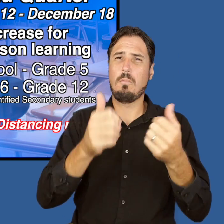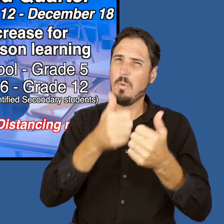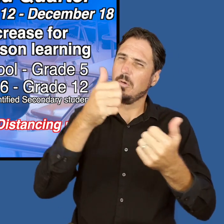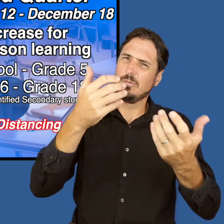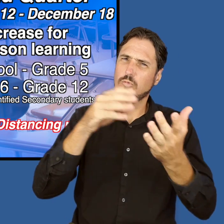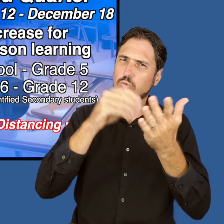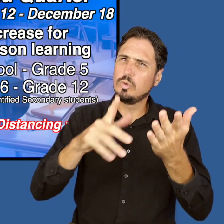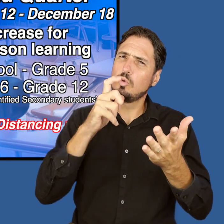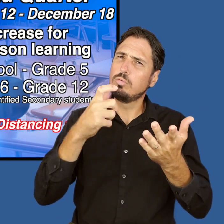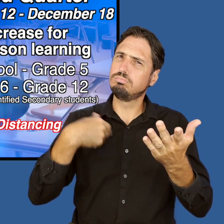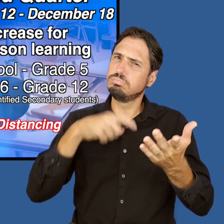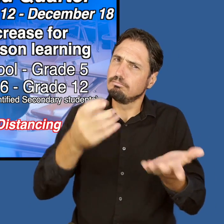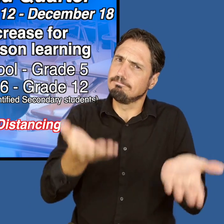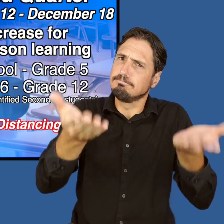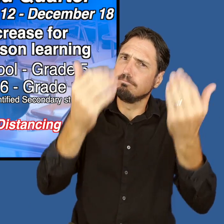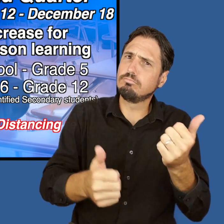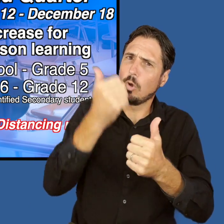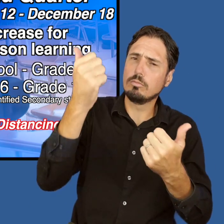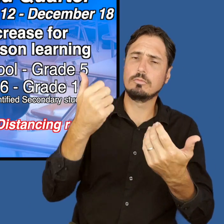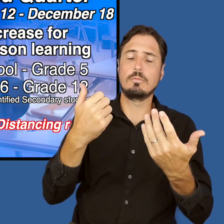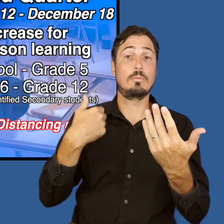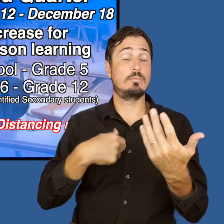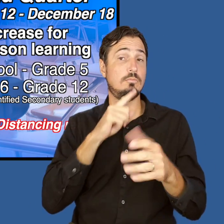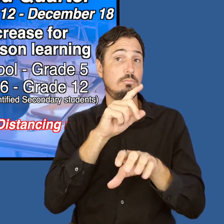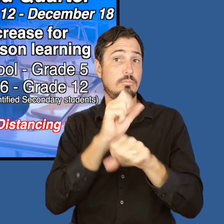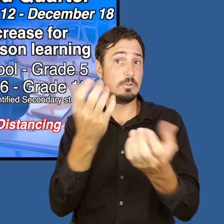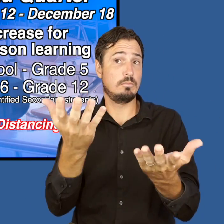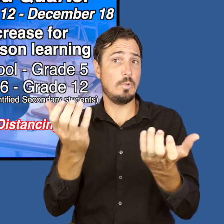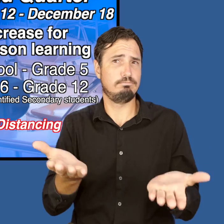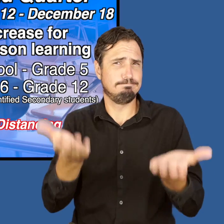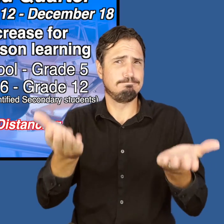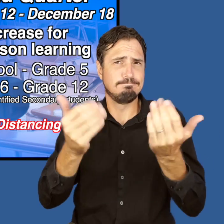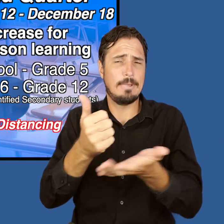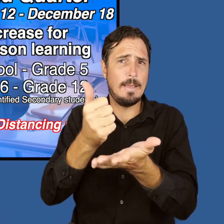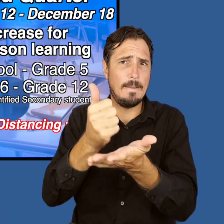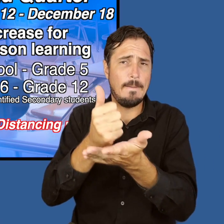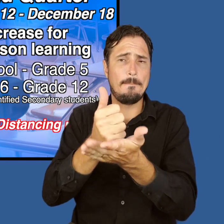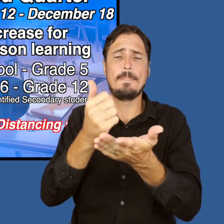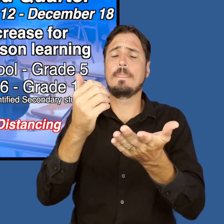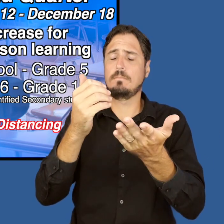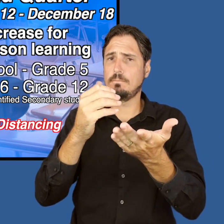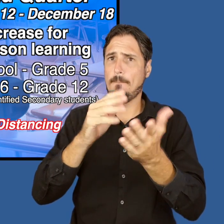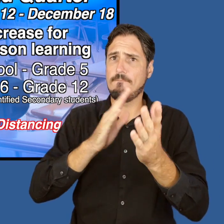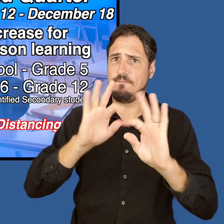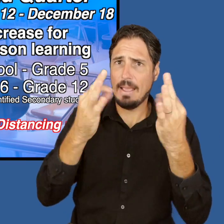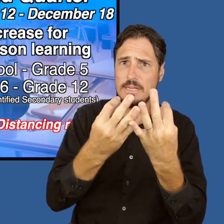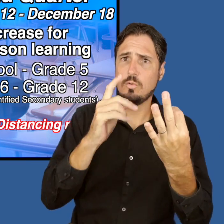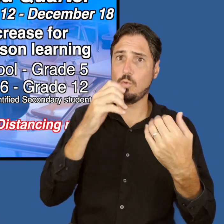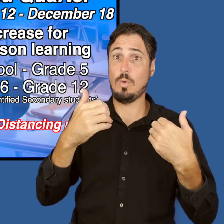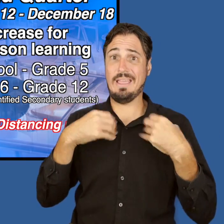having a positive impact on our families, especially those with students in multiple schools throughout the complex area.